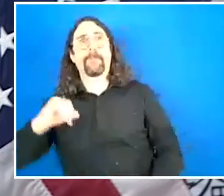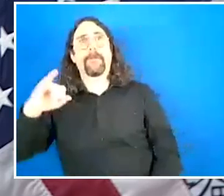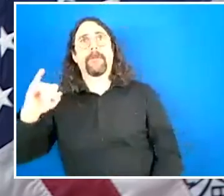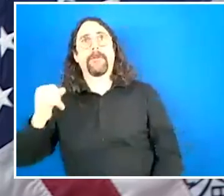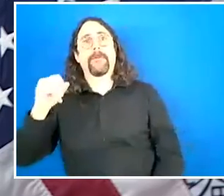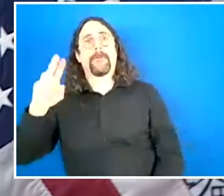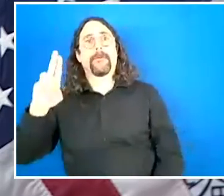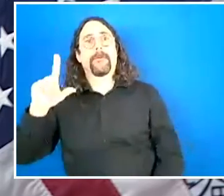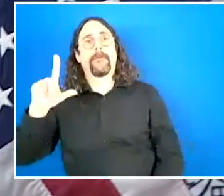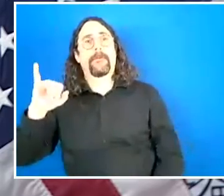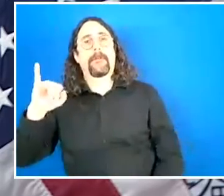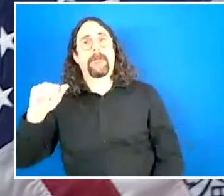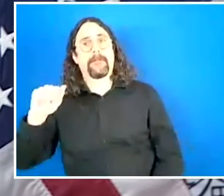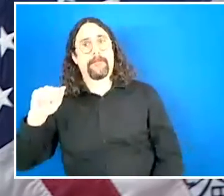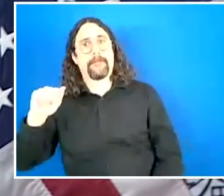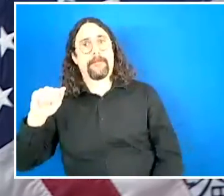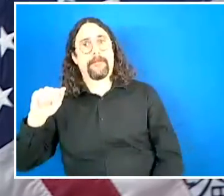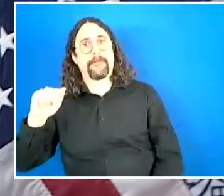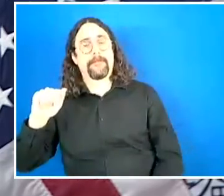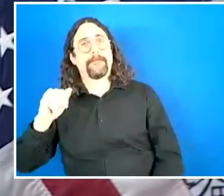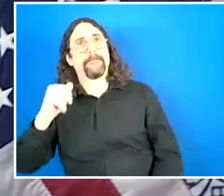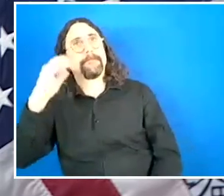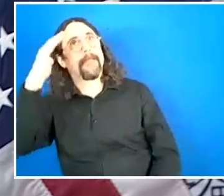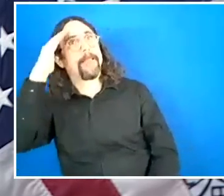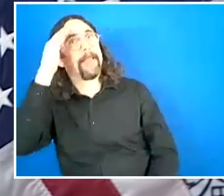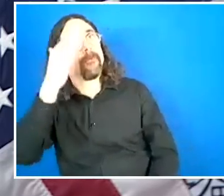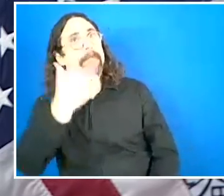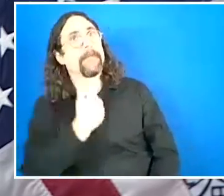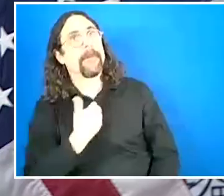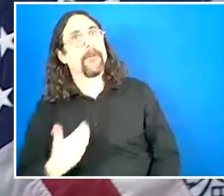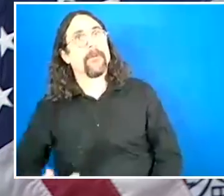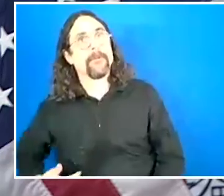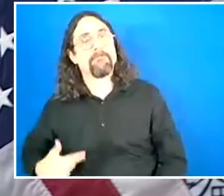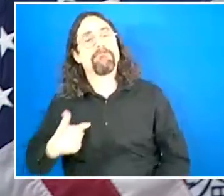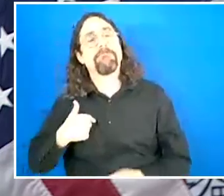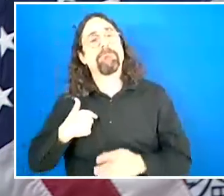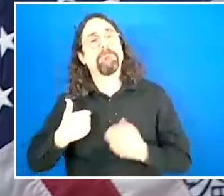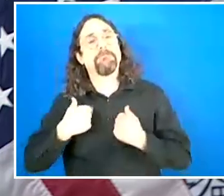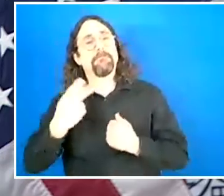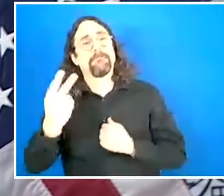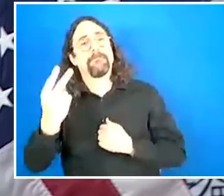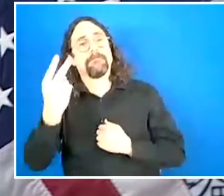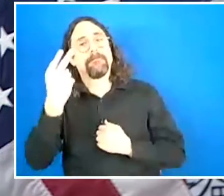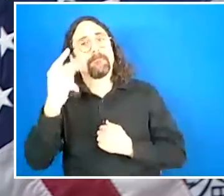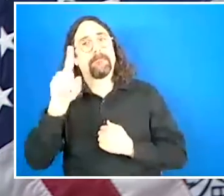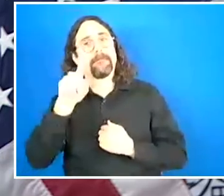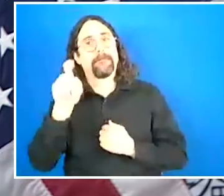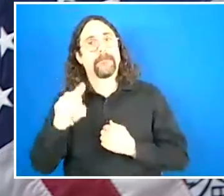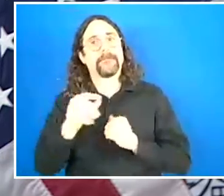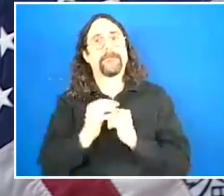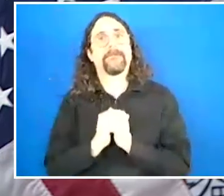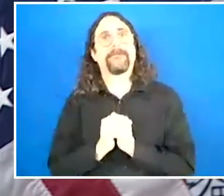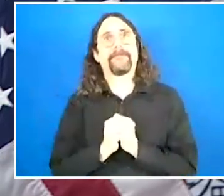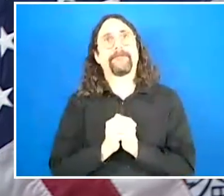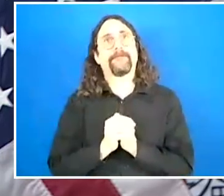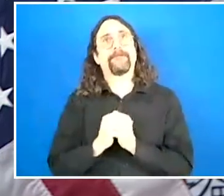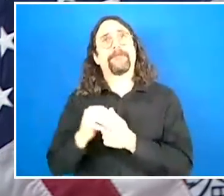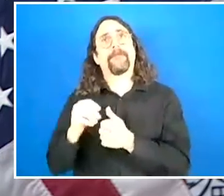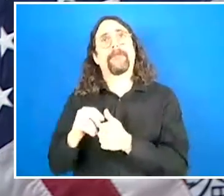THE EDUCATION ISS.UE ETHRE HAV EBEEN ABOUT 300 PARENTS